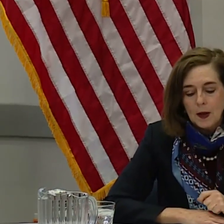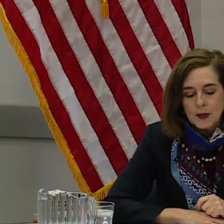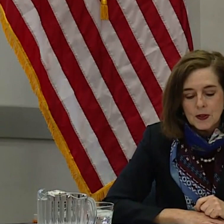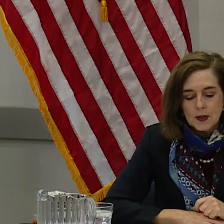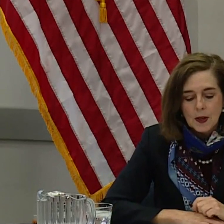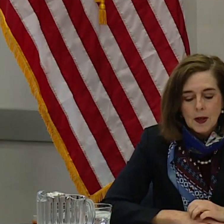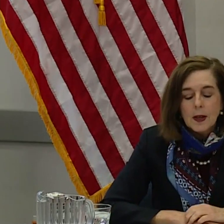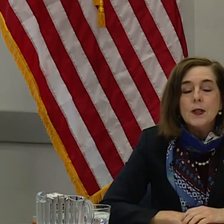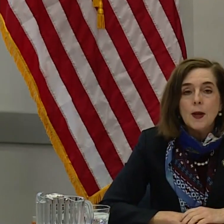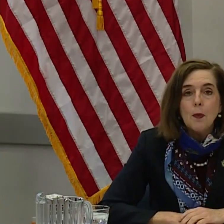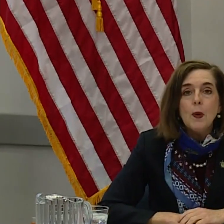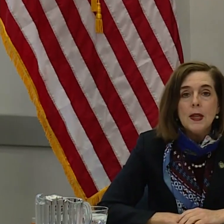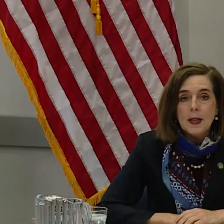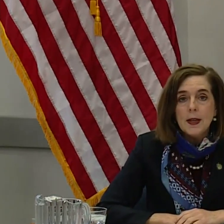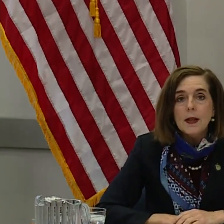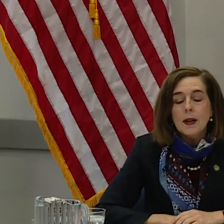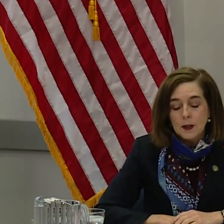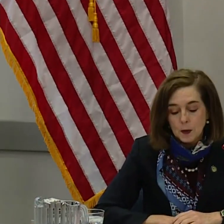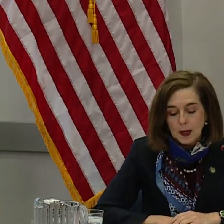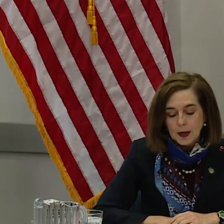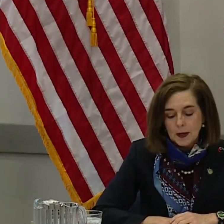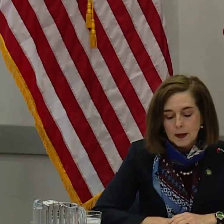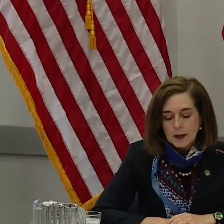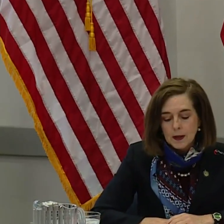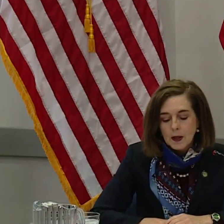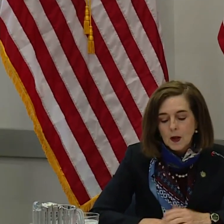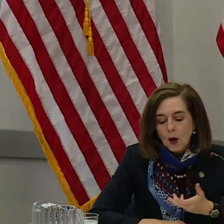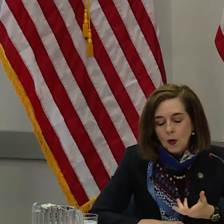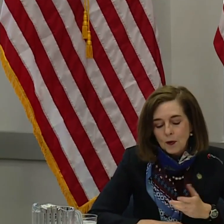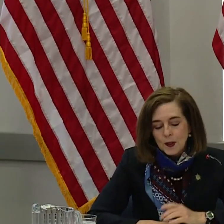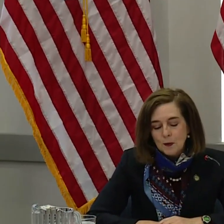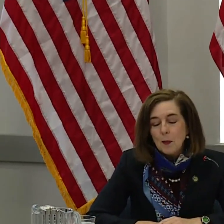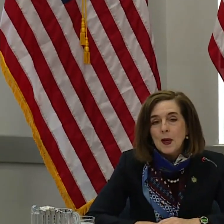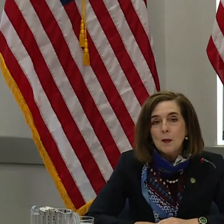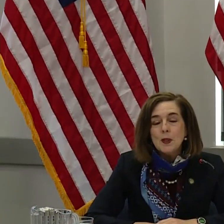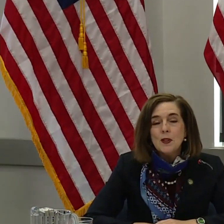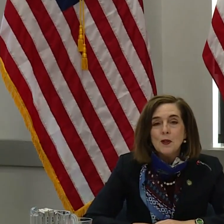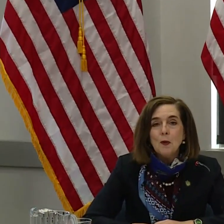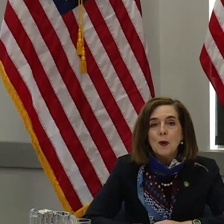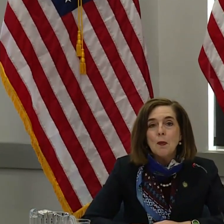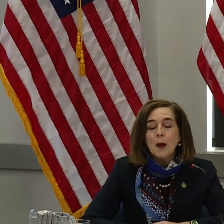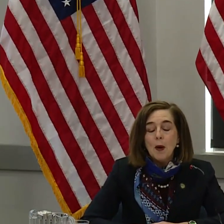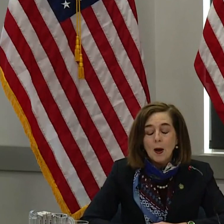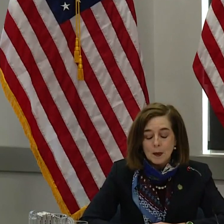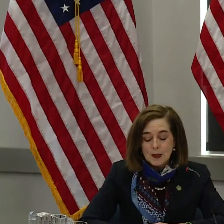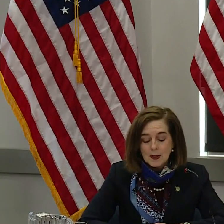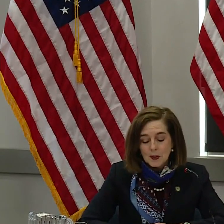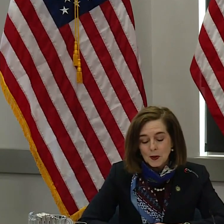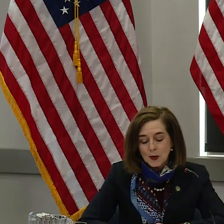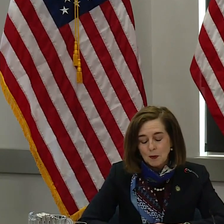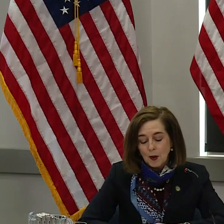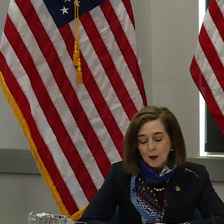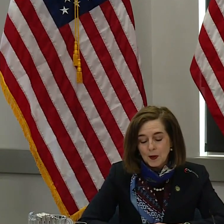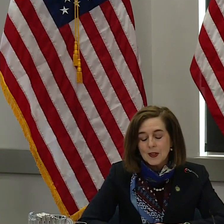THING STARTING TO GET TO ME. IT IS NOT GOING TO THING STARTING TO GET TO ME. IT IS NOT GOING TO YOU THING STARTING TO GET TO ME. IT IS NOT GOING TO YOU YOU THING STARTING TO GET TO ME. IT IS NOT GOING TO YOU YOU MAY IT IS NOT GOING TO YOU YOU MAY IT IS NOT GOING TO YOU YOU MAY WANT IT IS NOT GOING TO YOU YOU MAY WANT TO IT IS NOT GOING TO YOU YOU MAY WANT TO RECONSIDER. WANT TO RECONSIDER. WANT TO RECONSIDER. LET WANT TO RECONSIDER. LET ME WANT TO RECONSIDER. LET ME EXPLAIN. LET ME EXPLAIN. LET ME EXPLAIN. SEE LET ME EXPLAIN. SEE THIS LET ME EXPLAIN. SEE THIS AFTERNOON LET ME EXPLAIN. SEE THIS AFTERNOON THE LET ME EXPLAIN. SEE THIS AFTERNOON THE NEWS SEE THIS AFTERNOON THE NEWS SEE THIS AFTERNOON THE NEWS CAME SEE THIS AFTERNOON THE NEWS CAME THAT SEE THIS AFTERNOON THE NEWS CAME THAT WE SEE THIS AFTERNOON THE NEWS CAME THAT WE ALL SEE THIS AFTERNOON THE NEWS CAME THAT WE ALL PROBABLY CAME THAT WE ALL PROBABLY CAME THAT WE ALL PROBABLY FEARED CAME THAT WE ALL PROBABLY FEARED RIGHT. FEARED RIGHT. FEARED RIGHT. CONSIDERING FEARED RIGHT. CONSIDERING WHAT FEARED RIGHT. CONSIDERING WHAT WE'VE FEARED RIGHT. CONSIDERING WHAT WE'VE BEEN